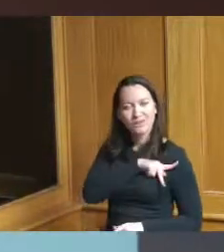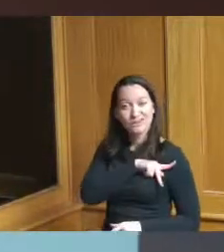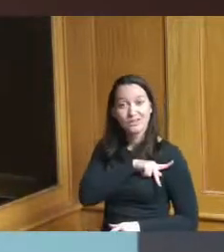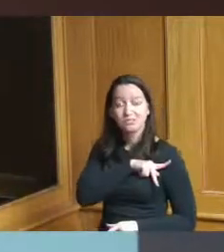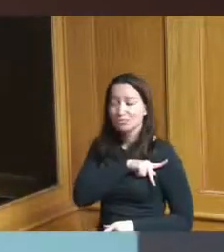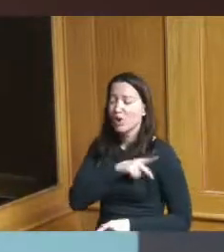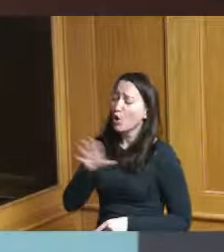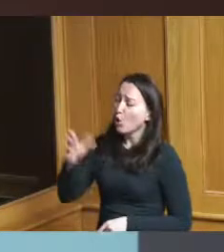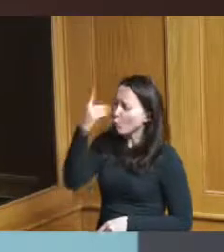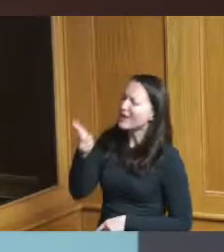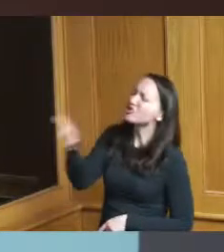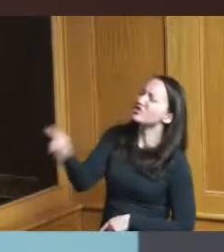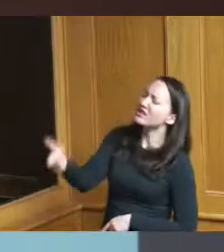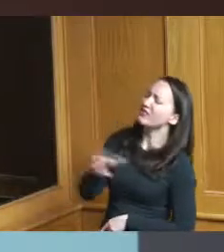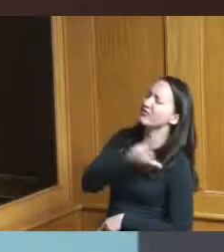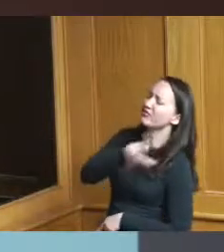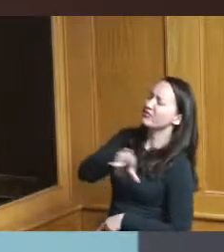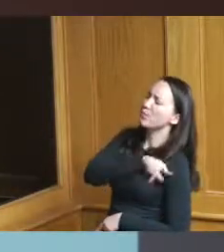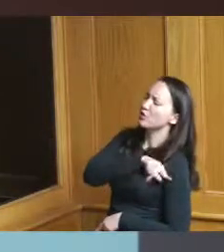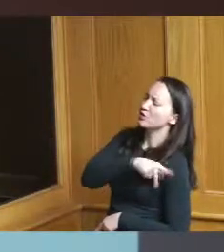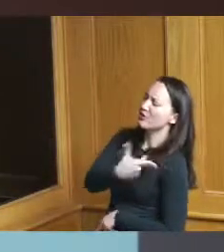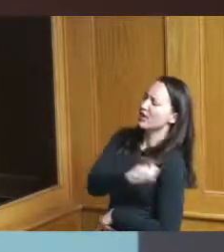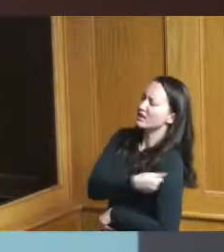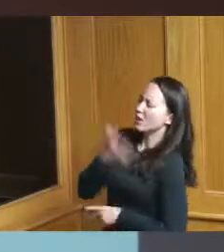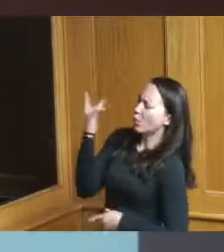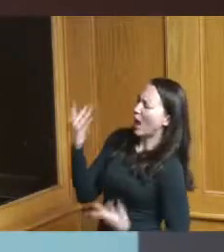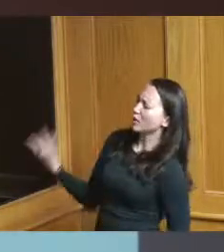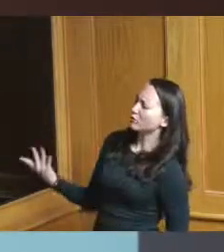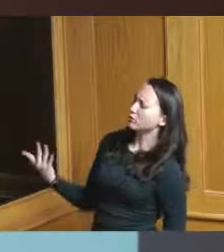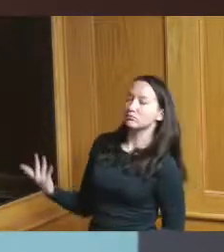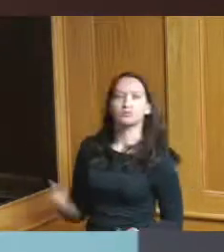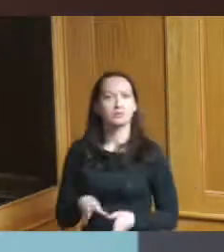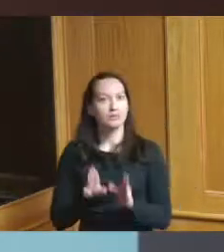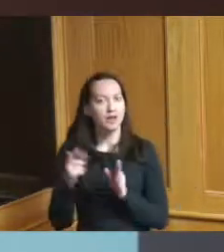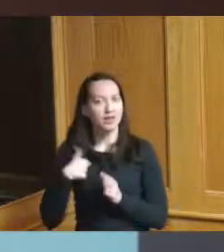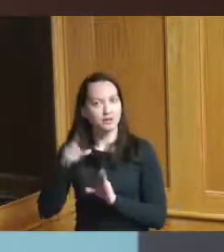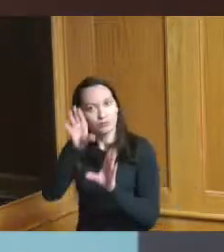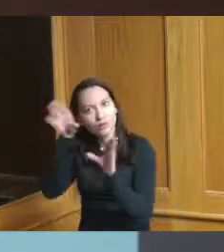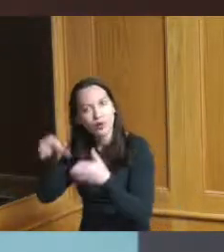vaccinated which is really the development that we're moving towards and have been